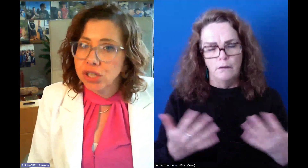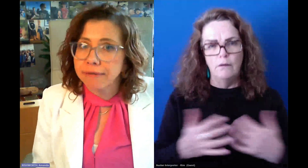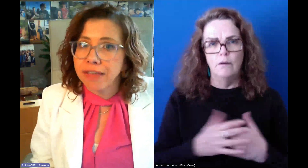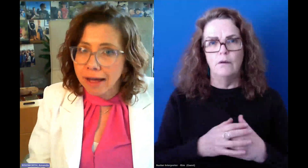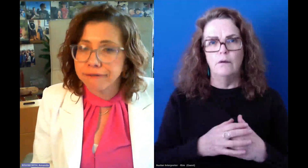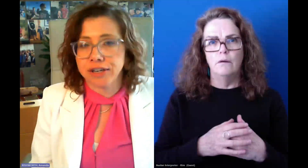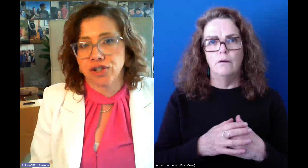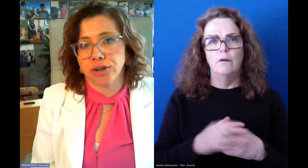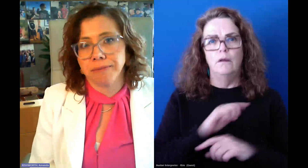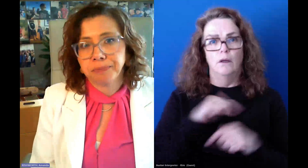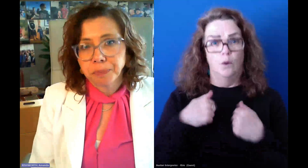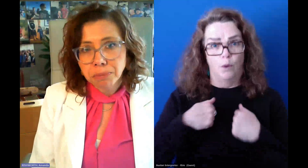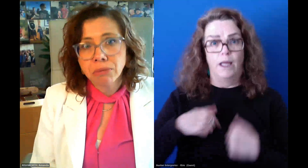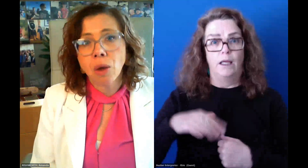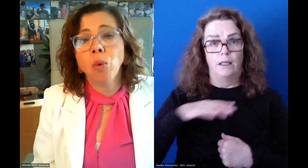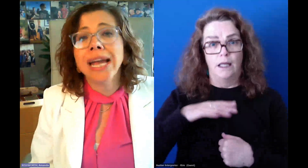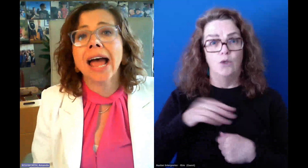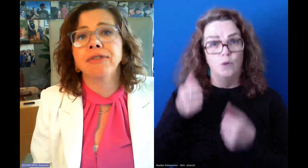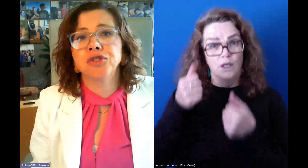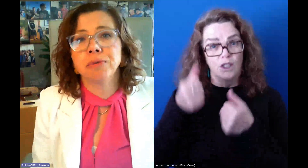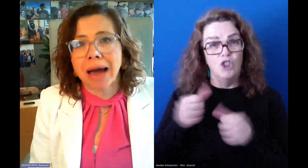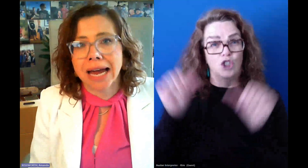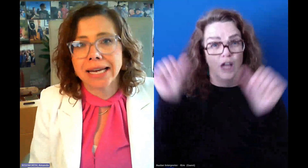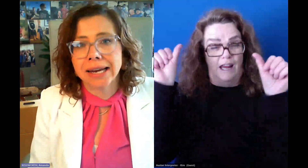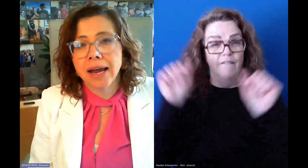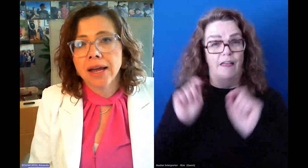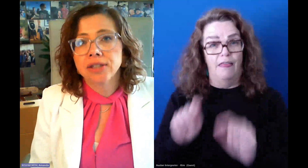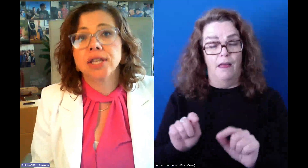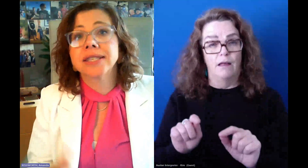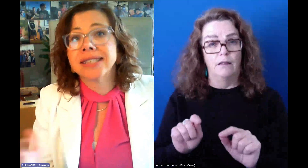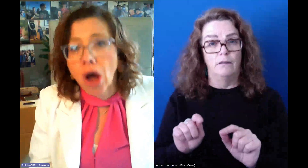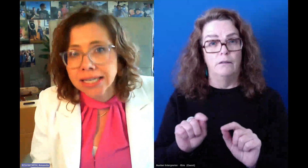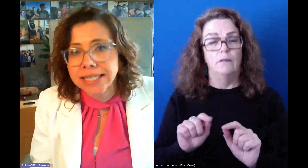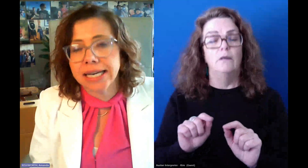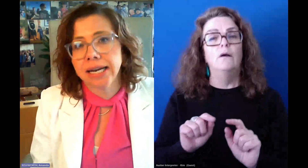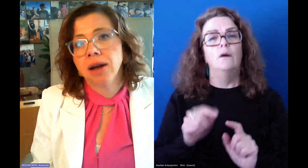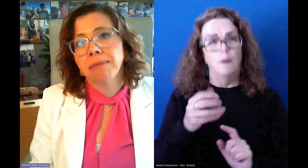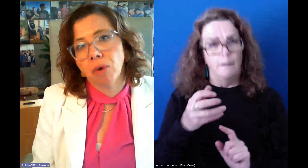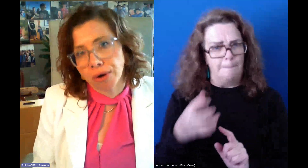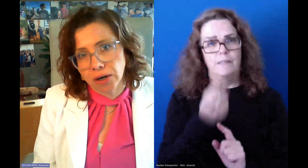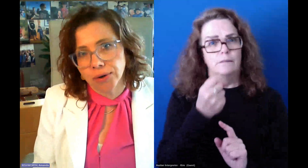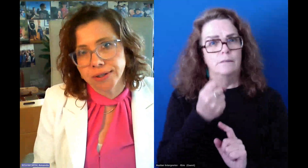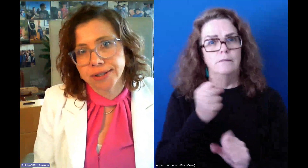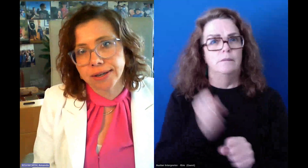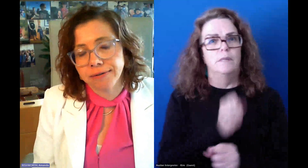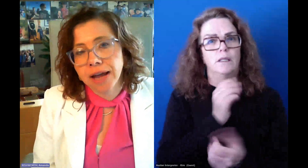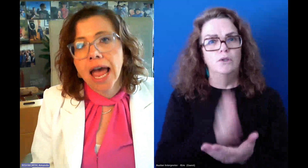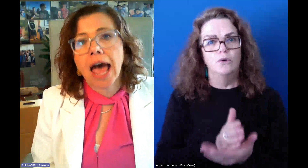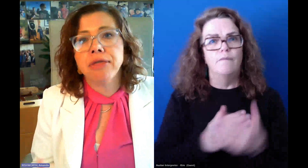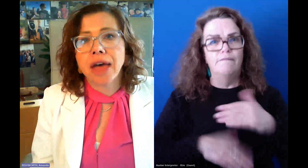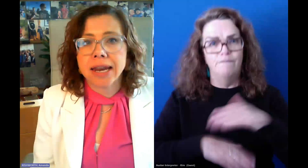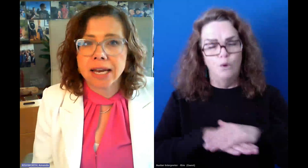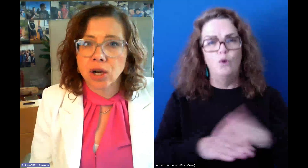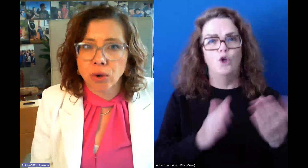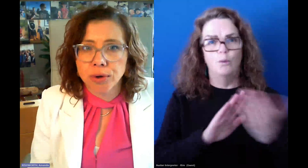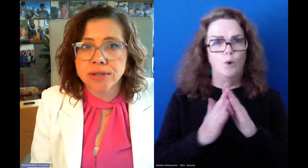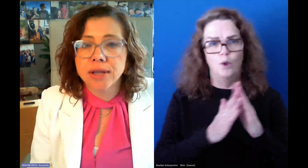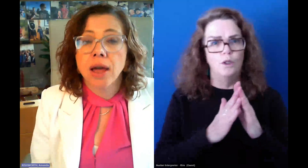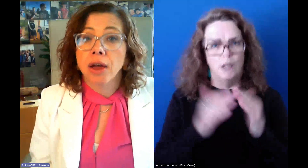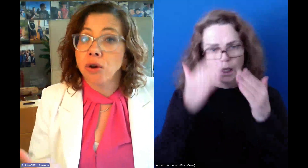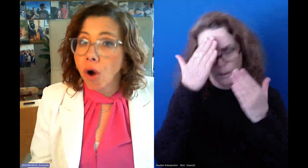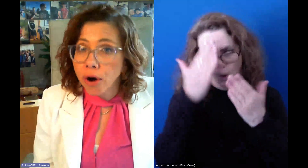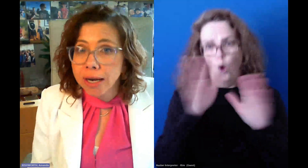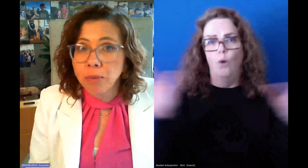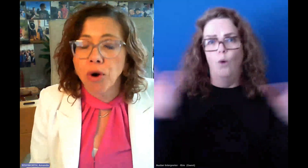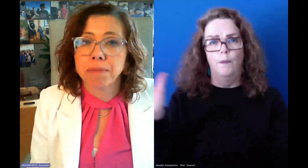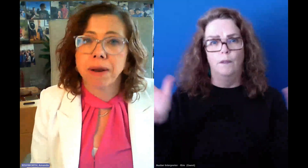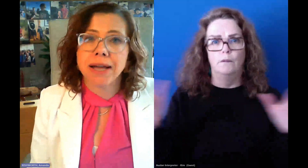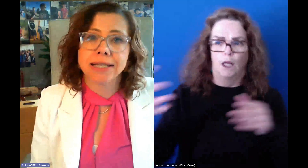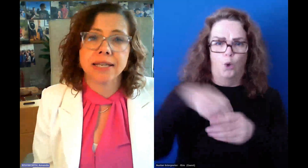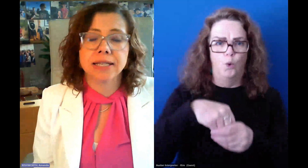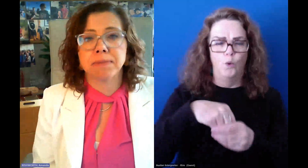achieve that vision we have to make society more inclusive and that includes not only workplaces